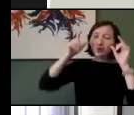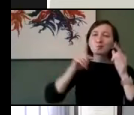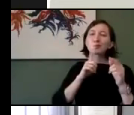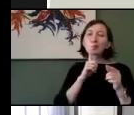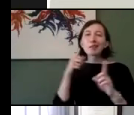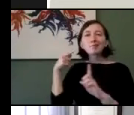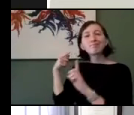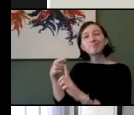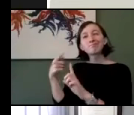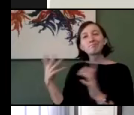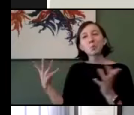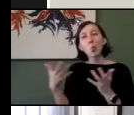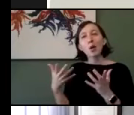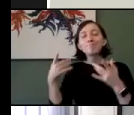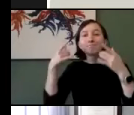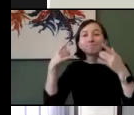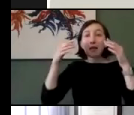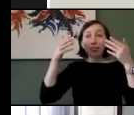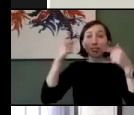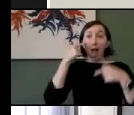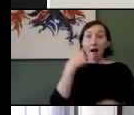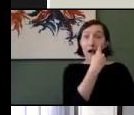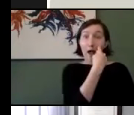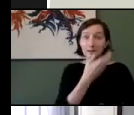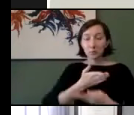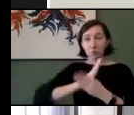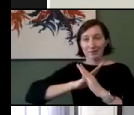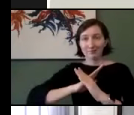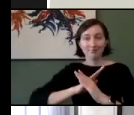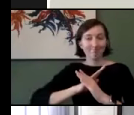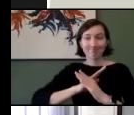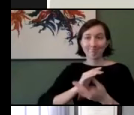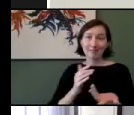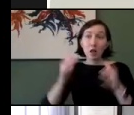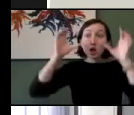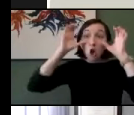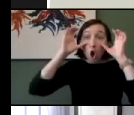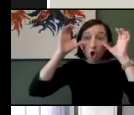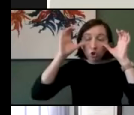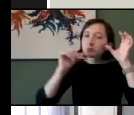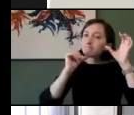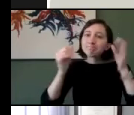The goggles don't cover the nose and mouth. Face shields have a large gap sometimes